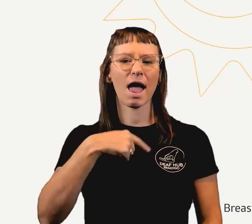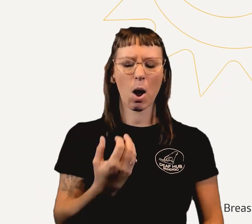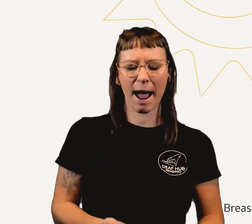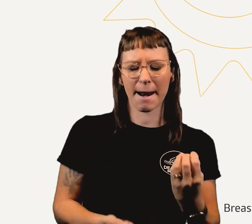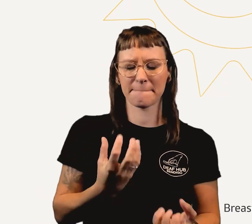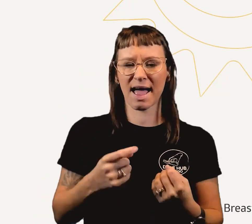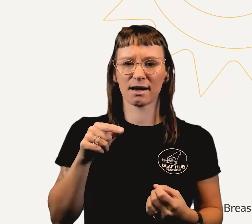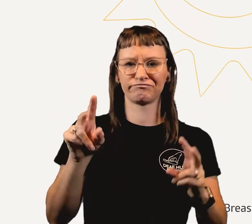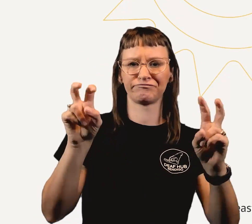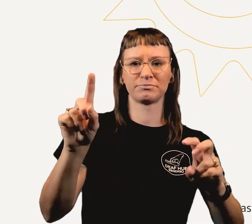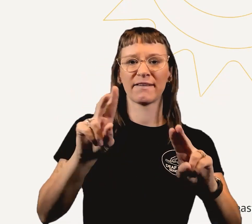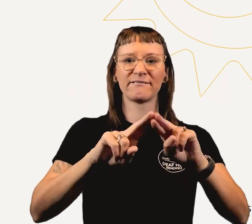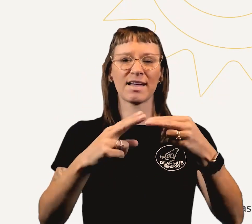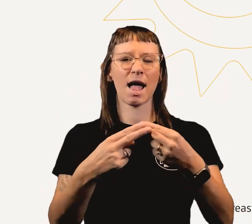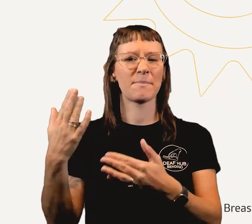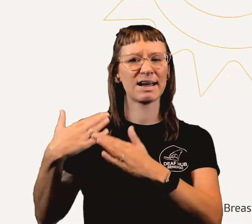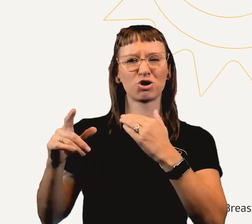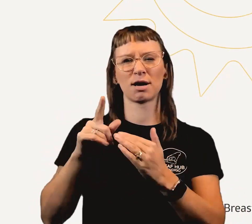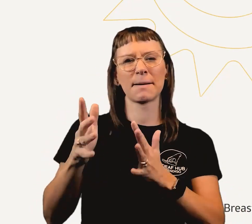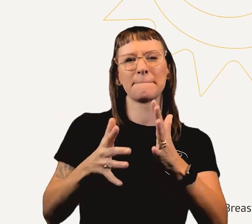Family history- So what does family history mean?